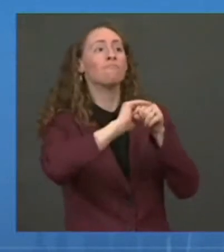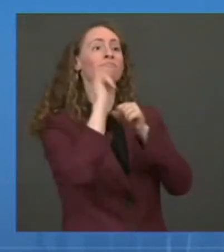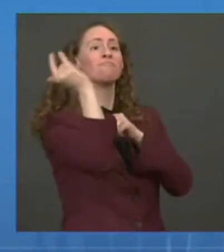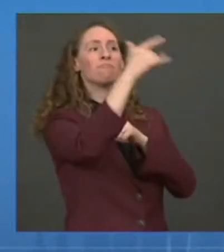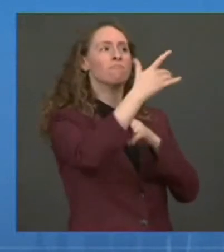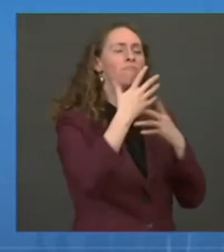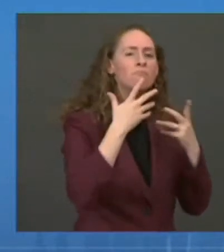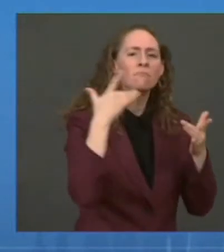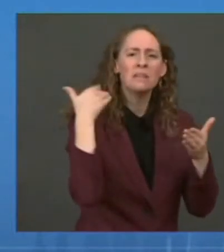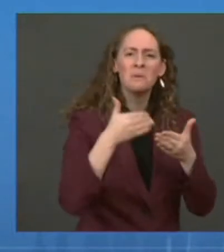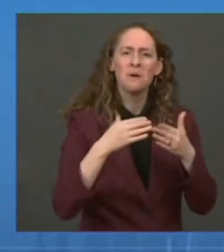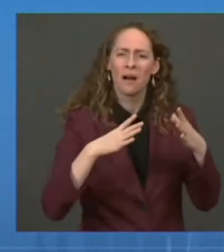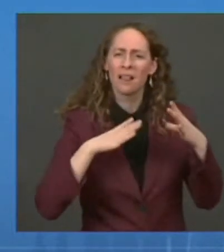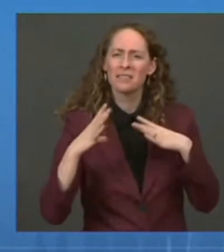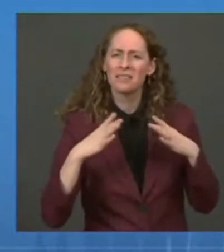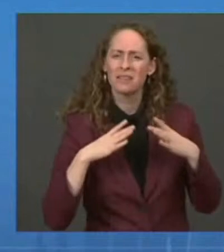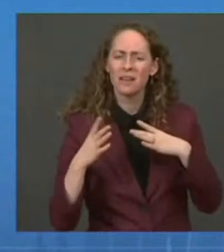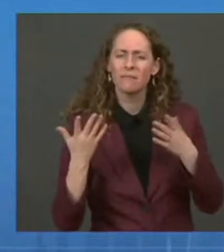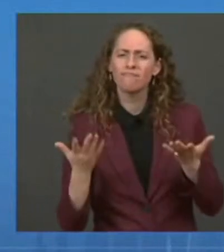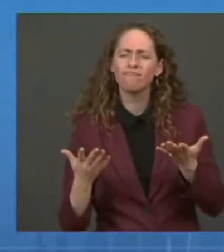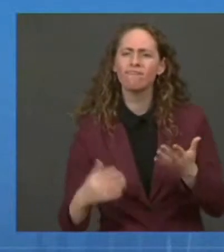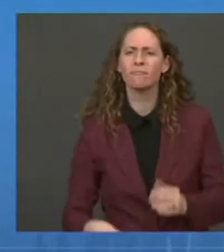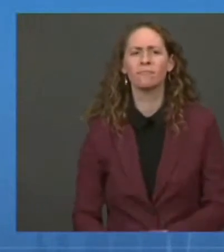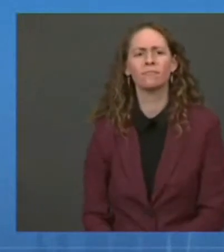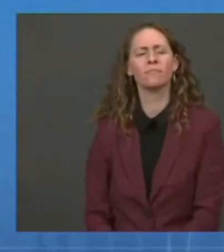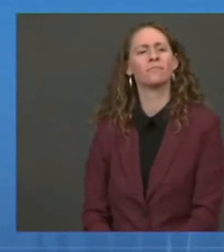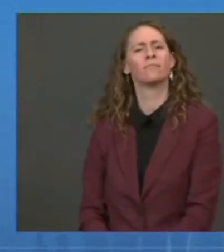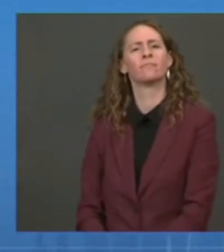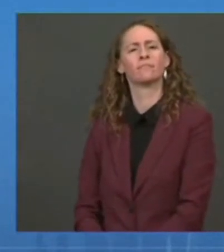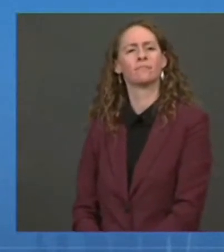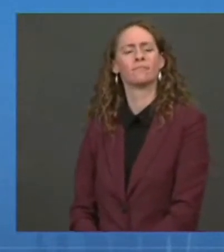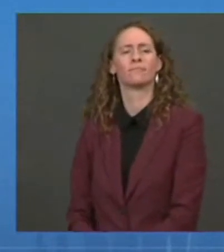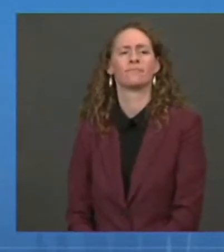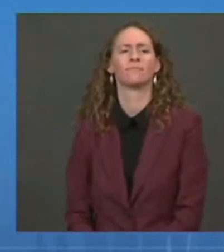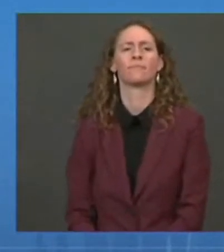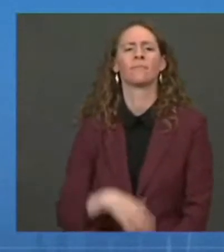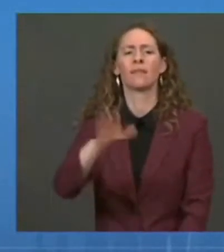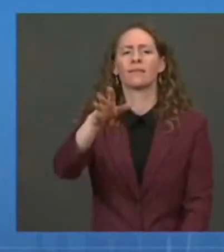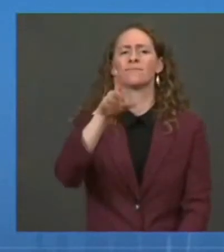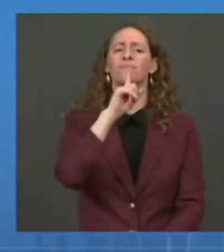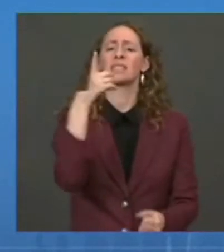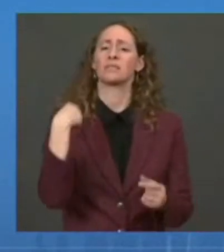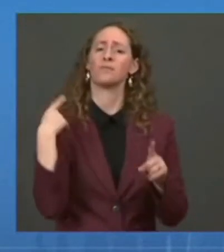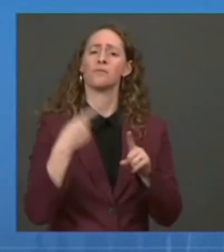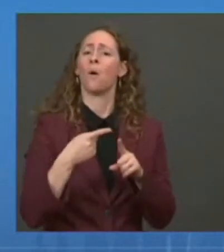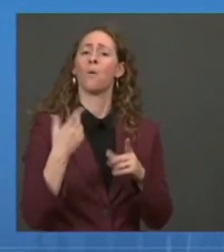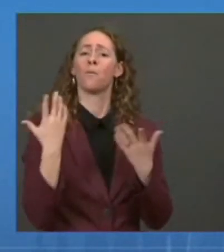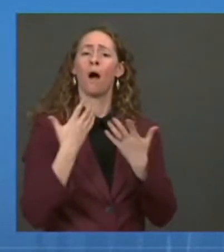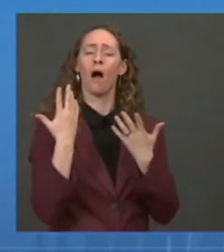SEASON AND INCREASED TRAVEL. SO THE CORE OF R STRATEGY